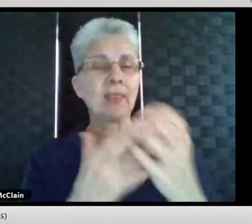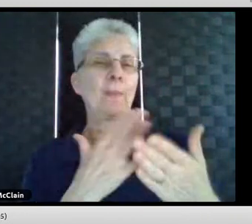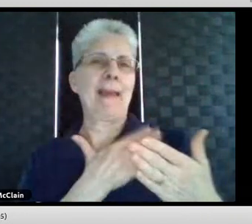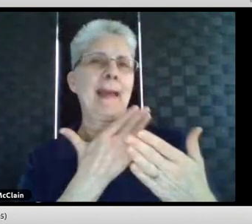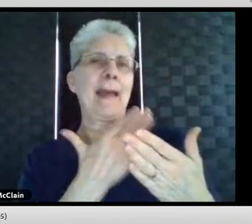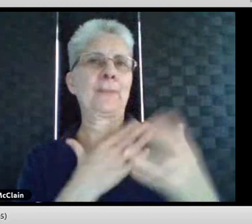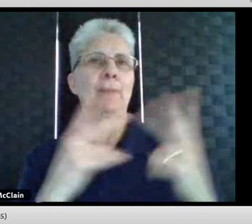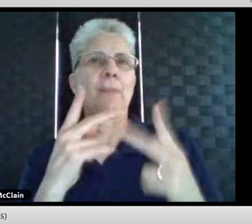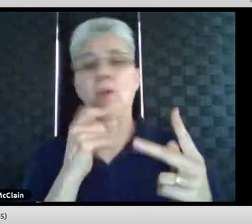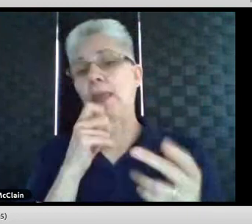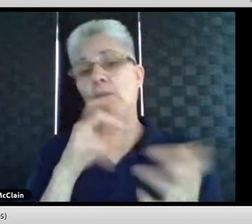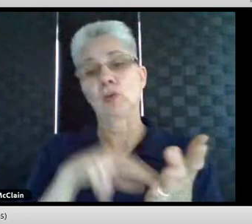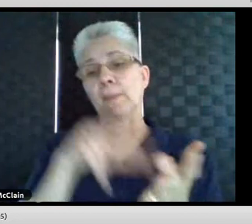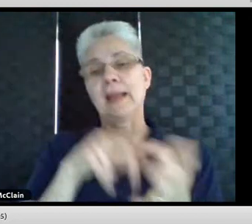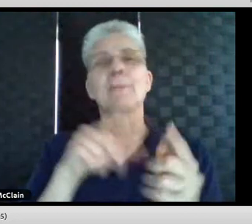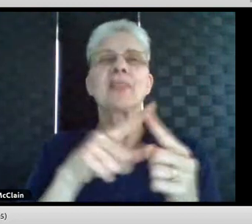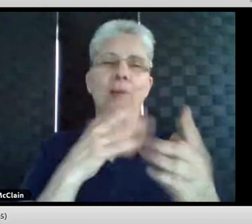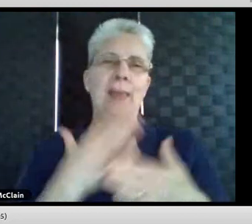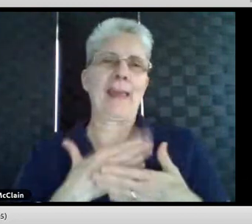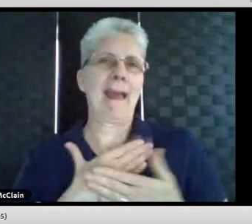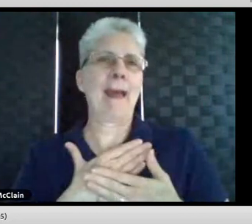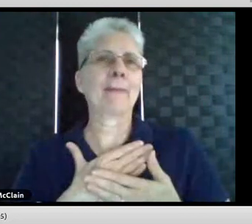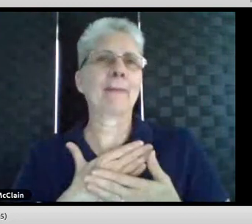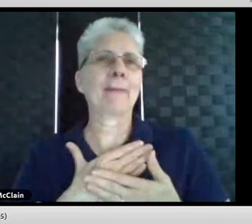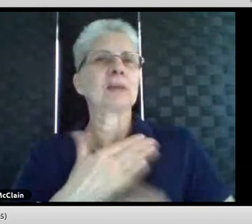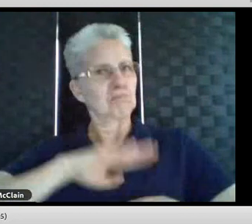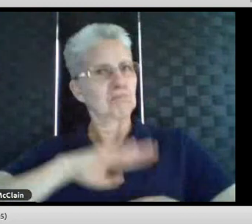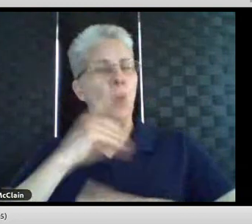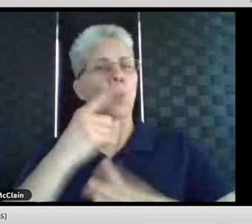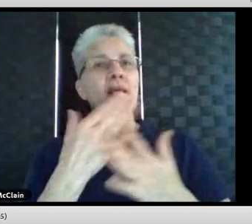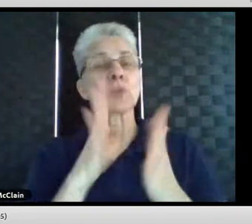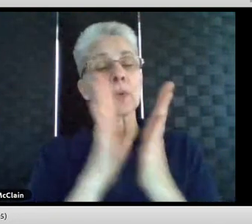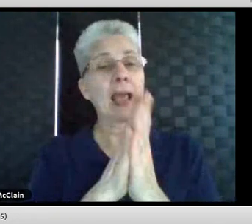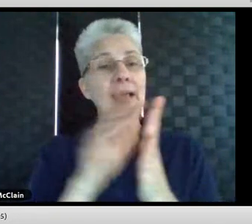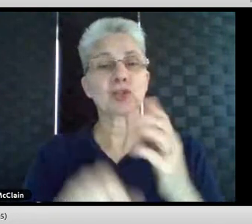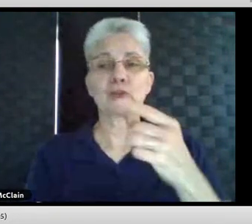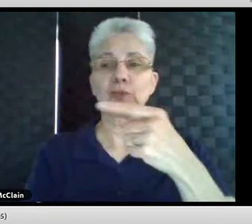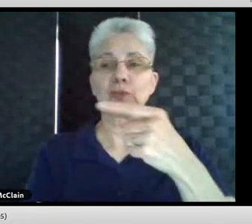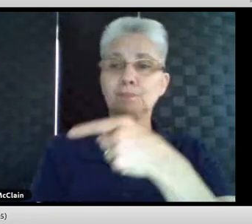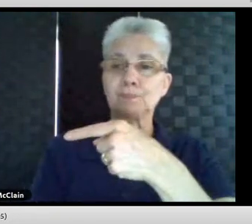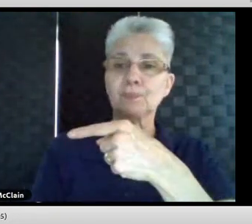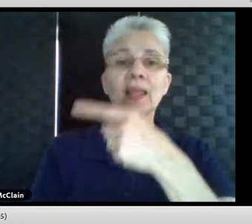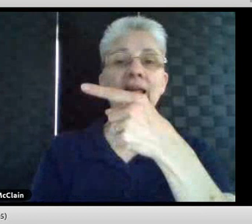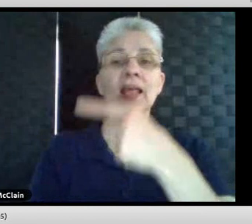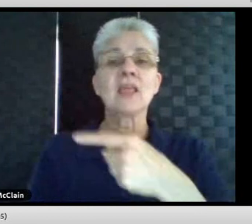but they'll be happy. So one of the things I wanted to ask you, and this is your chance to talk to me a --